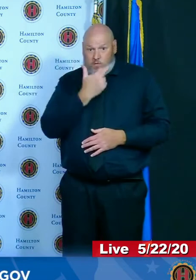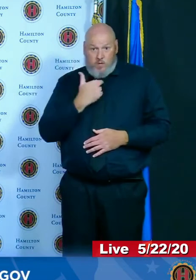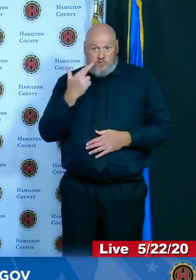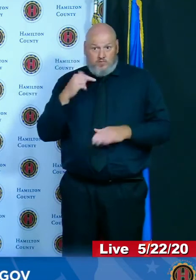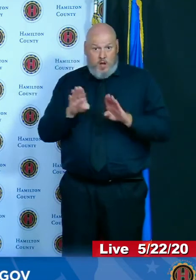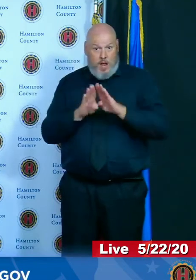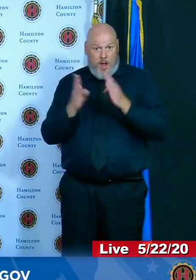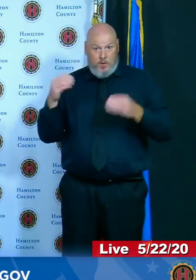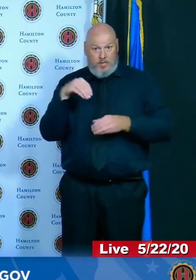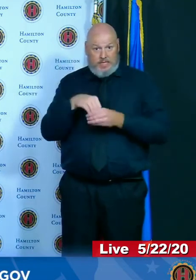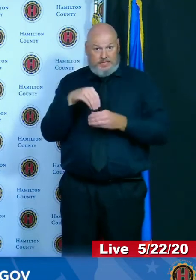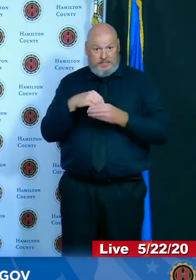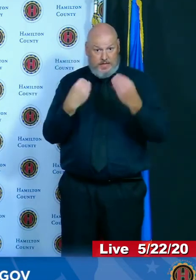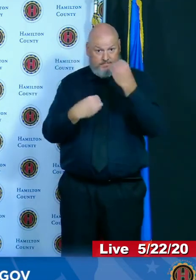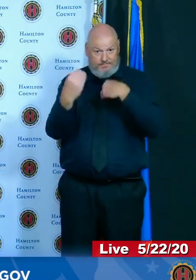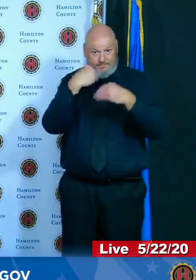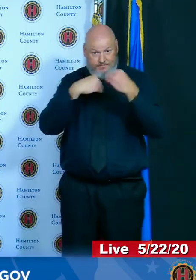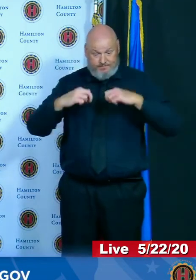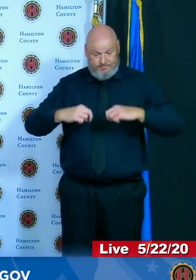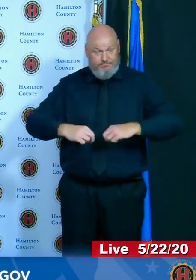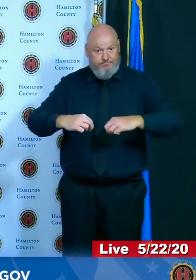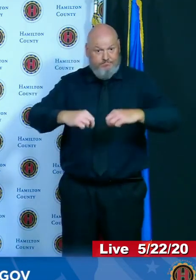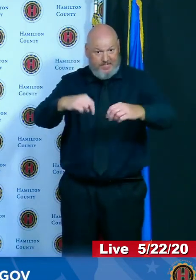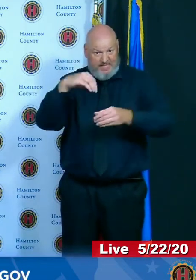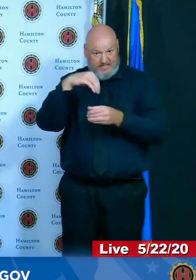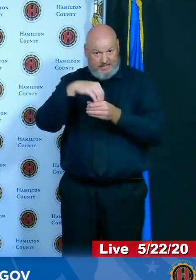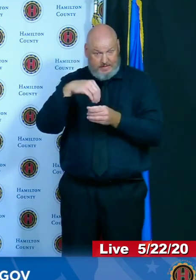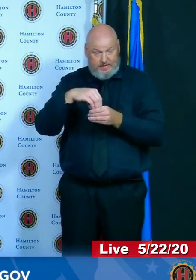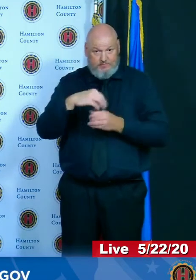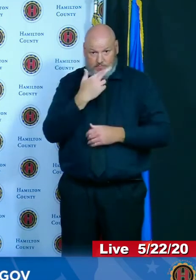talked with a lot of restaurant owners regarding their plans for making a safe